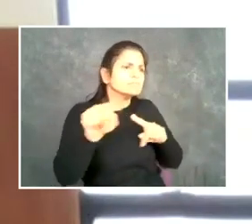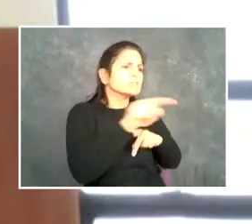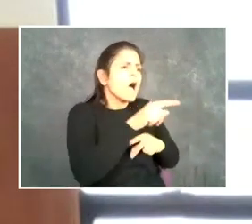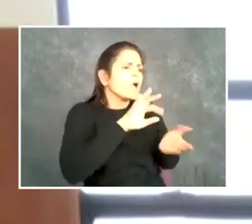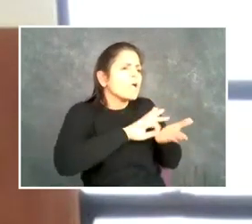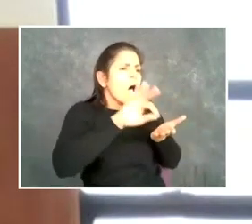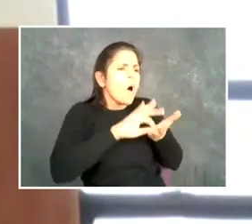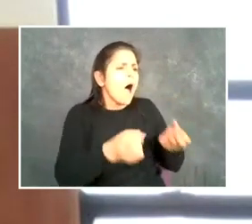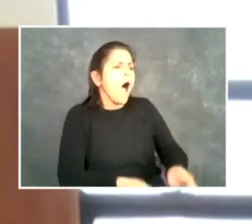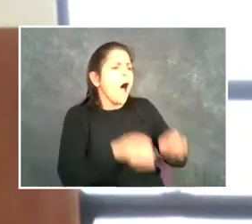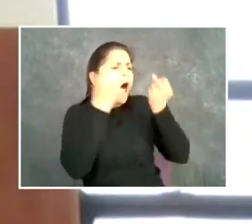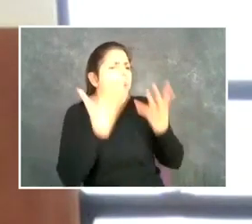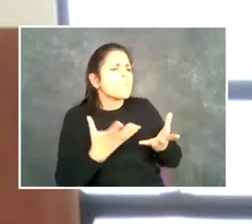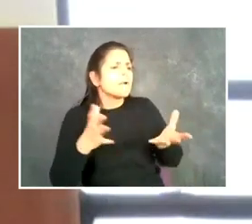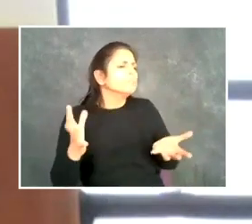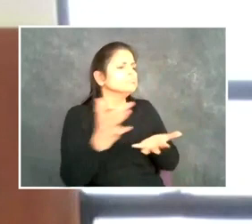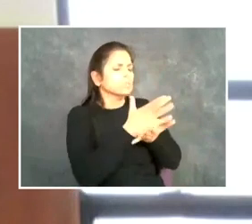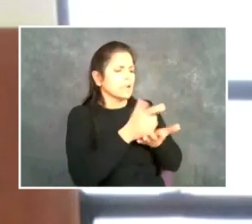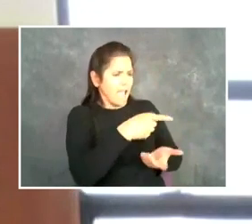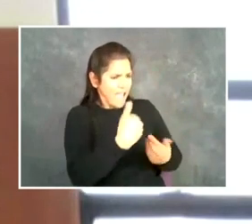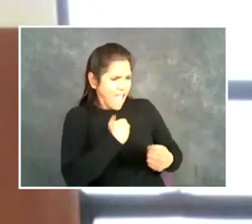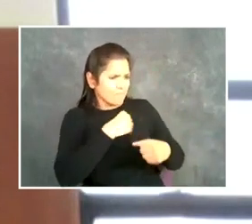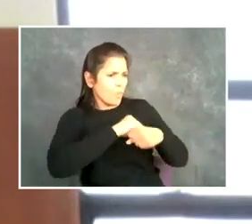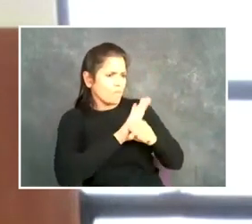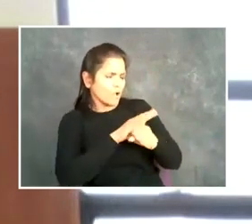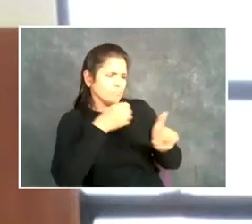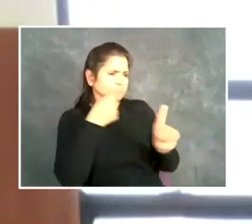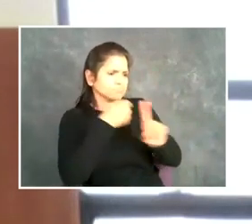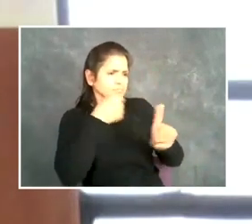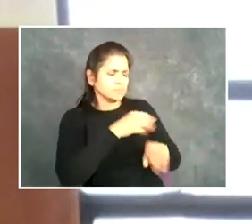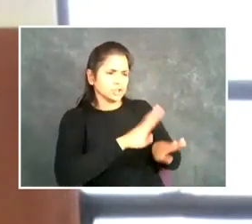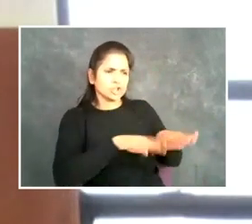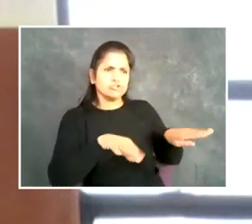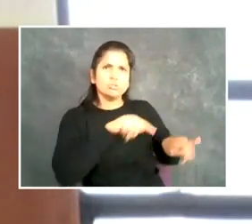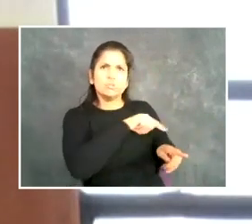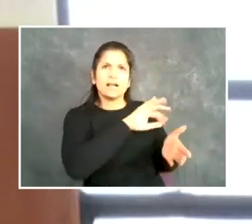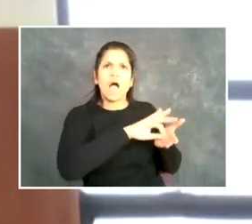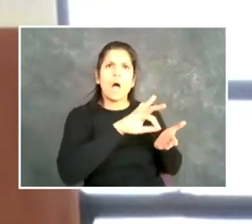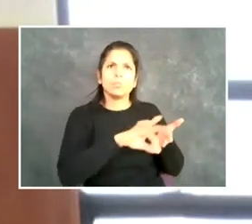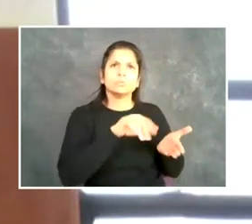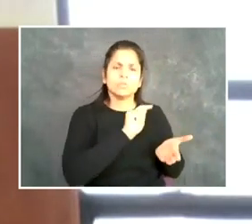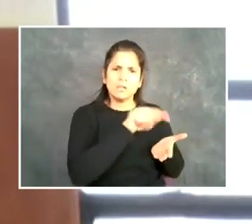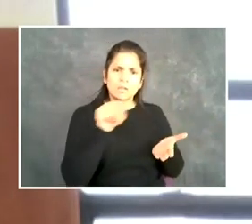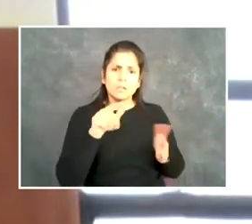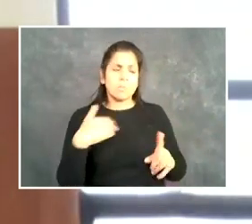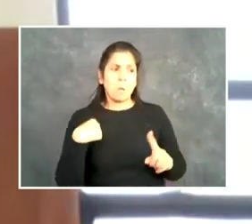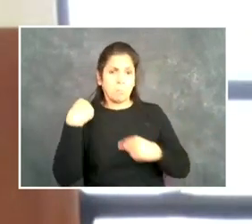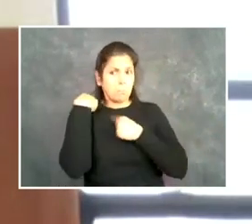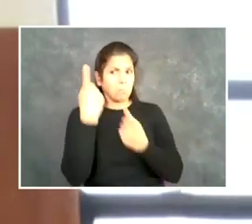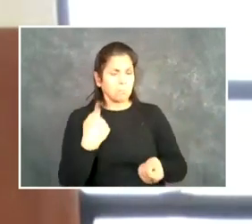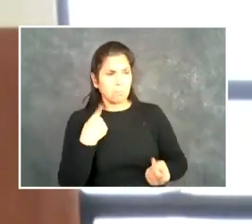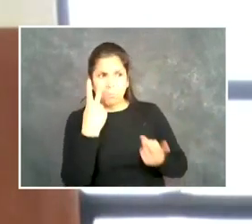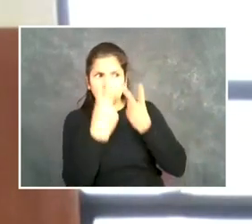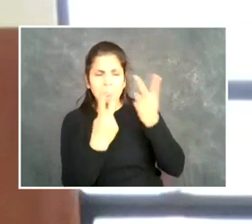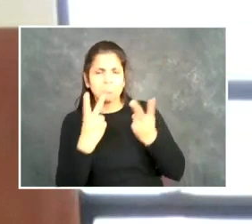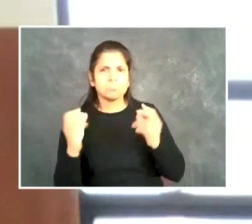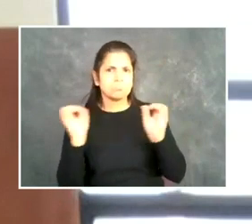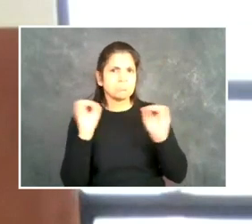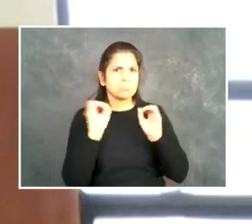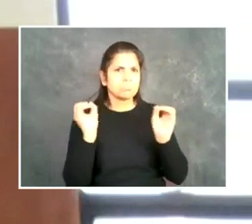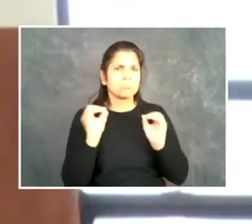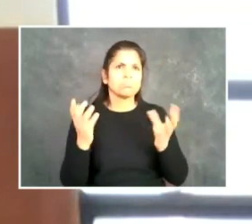EMERGENCY COUNCIL AND WE ARE